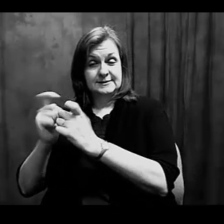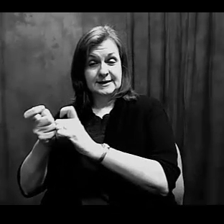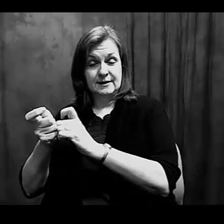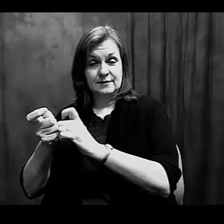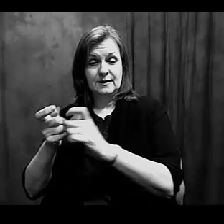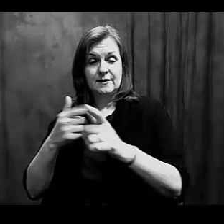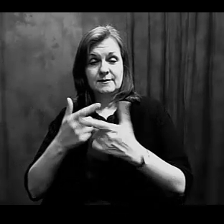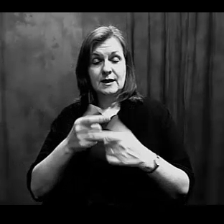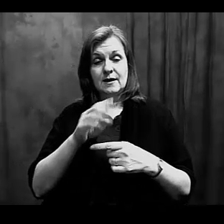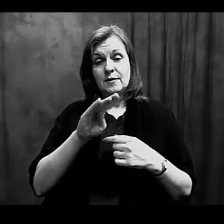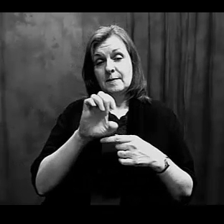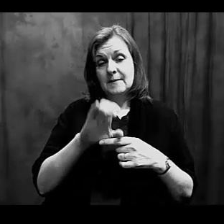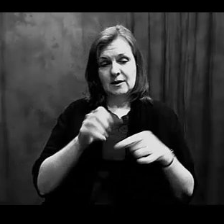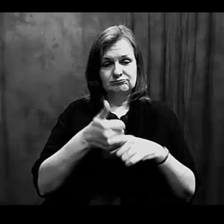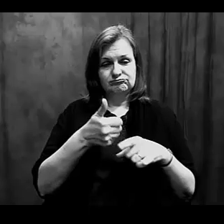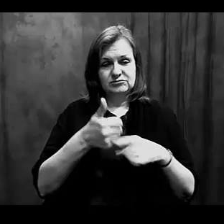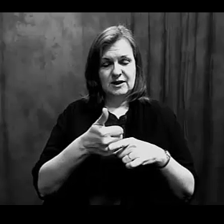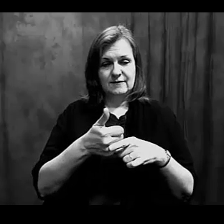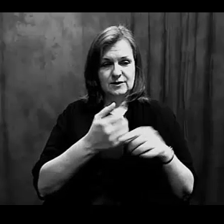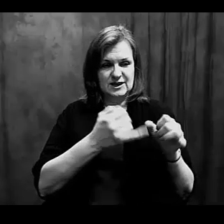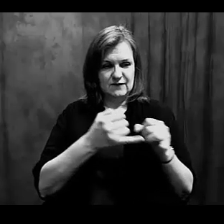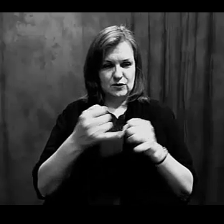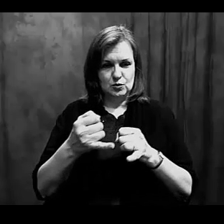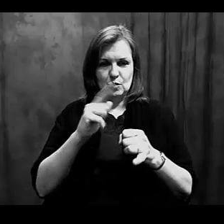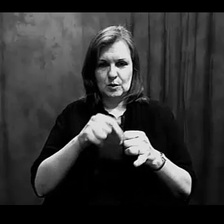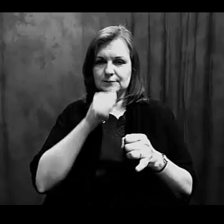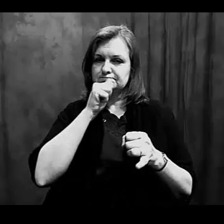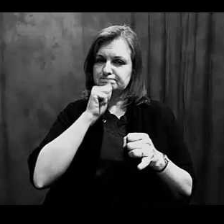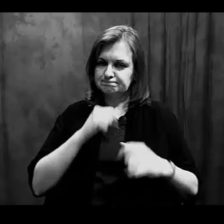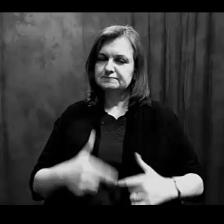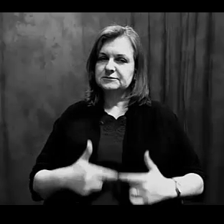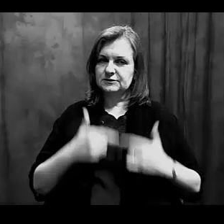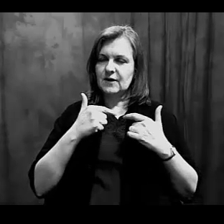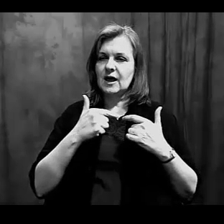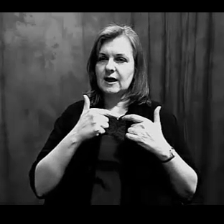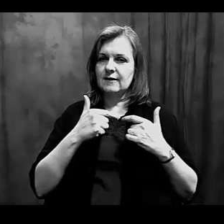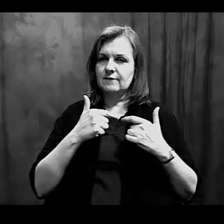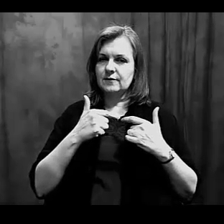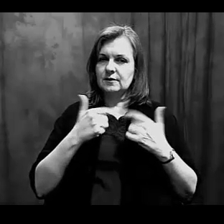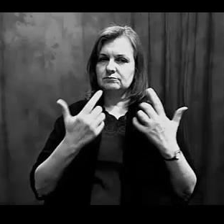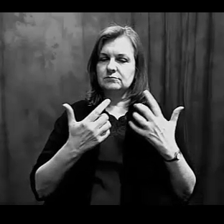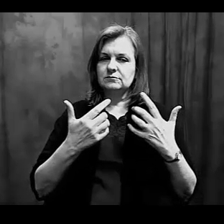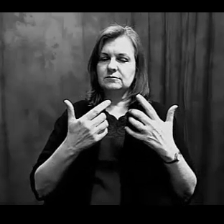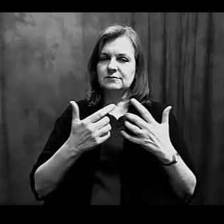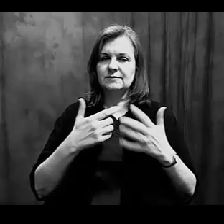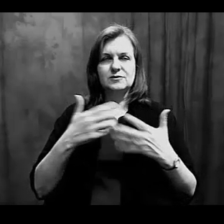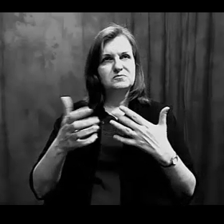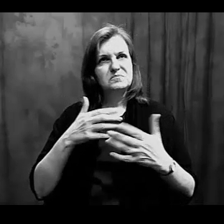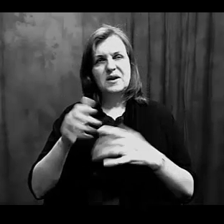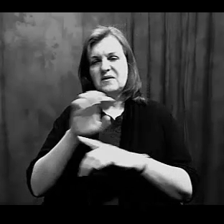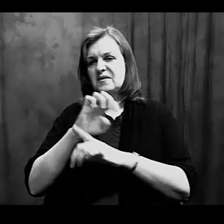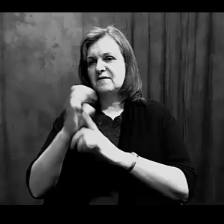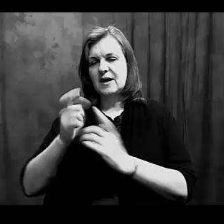with changes in the environment they can have organisms individuals that will survive